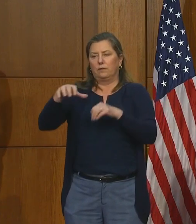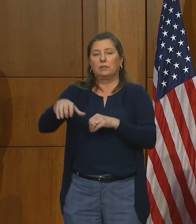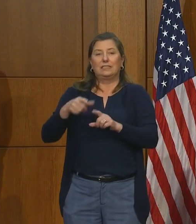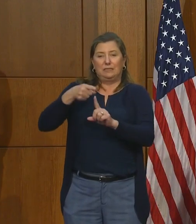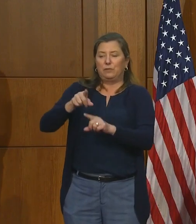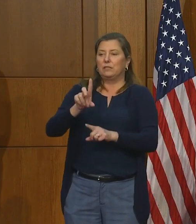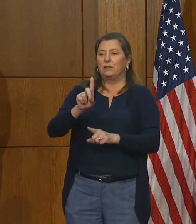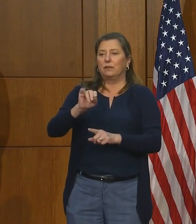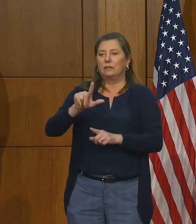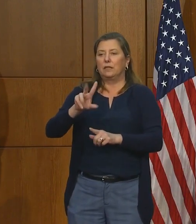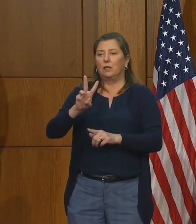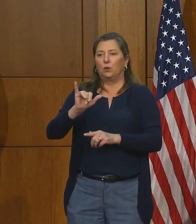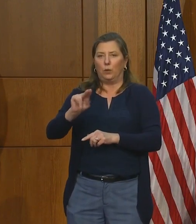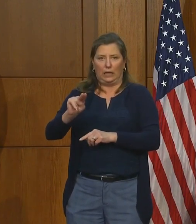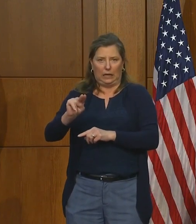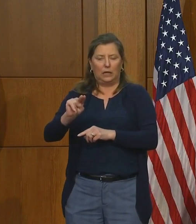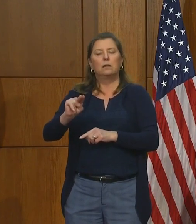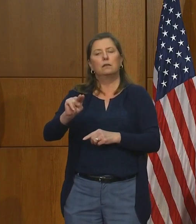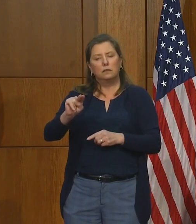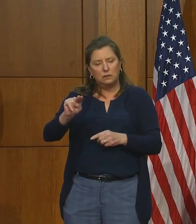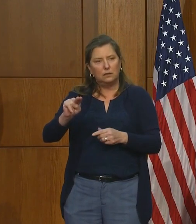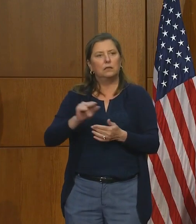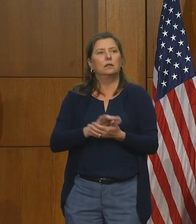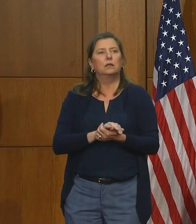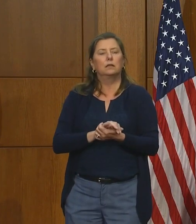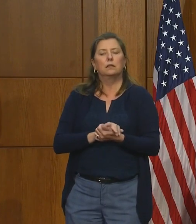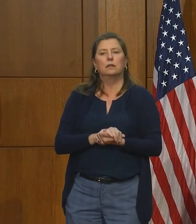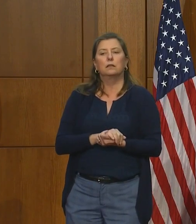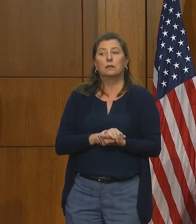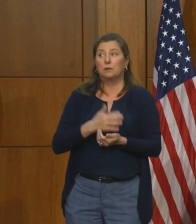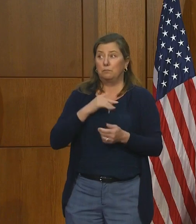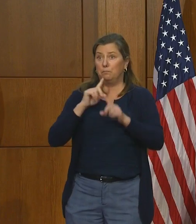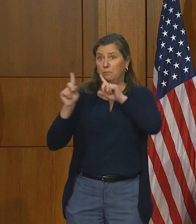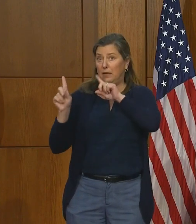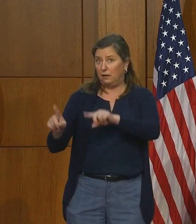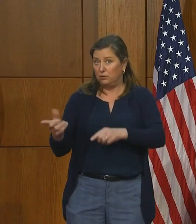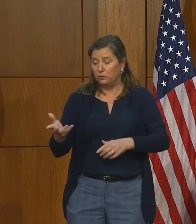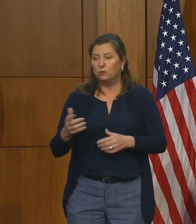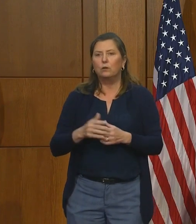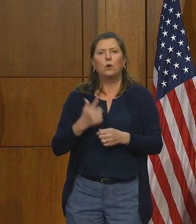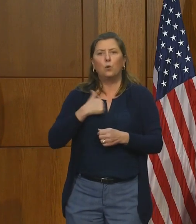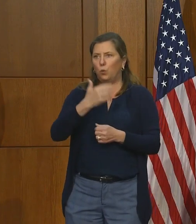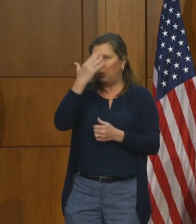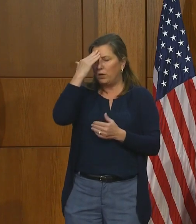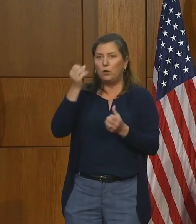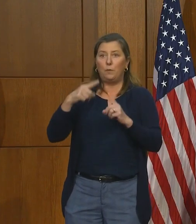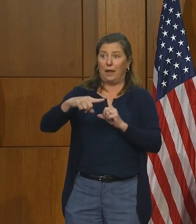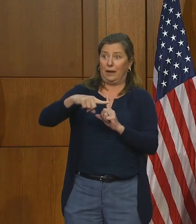TO DO WITH ONE OF OUR MANY CORRECTIONAL FACILITIES IN PARTICULAR DEL WHEN. AND I